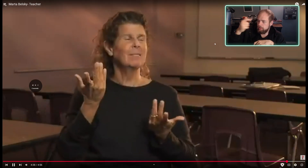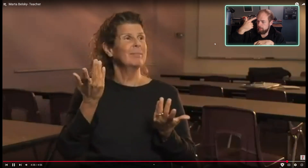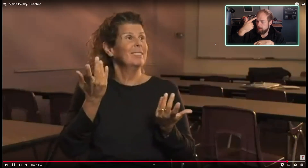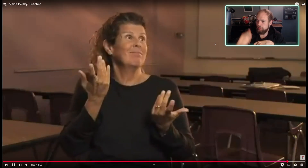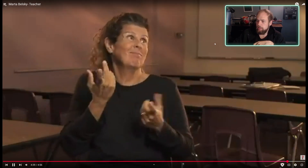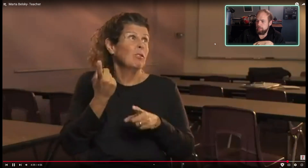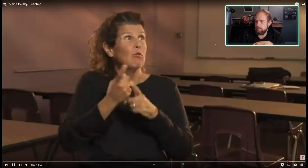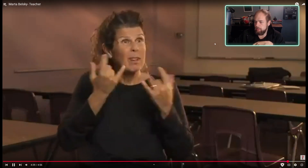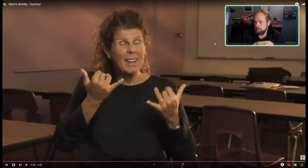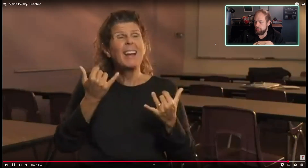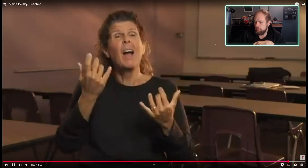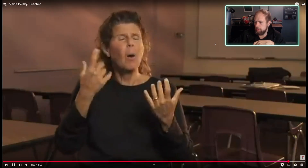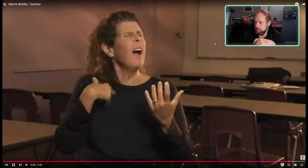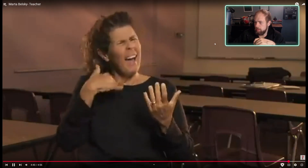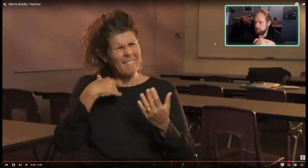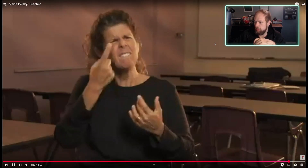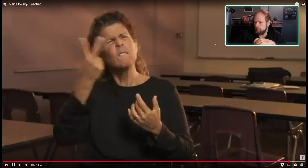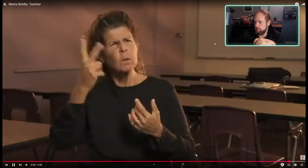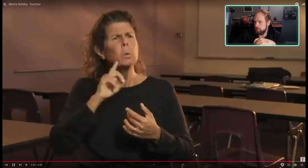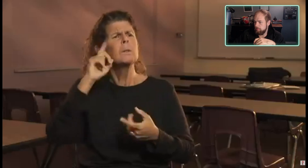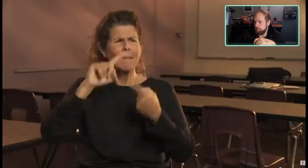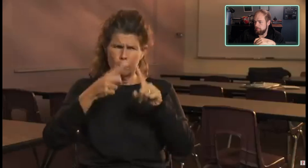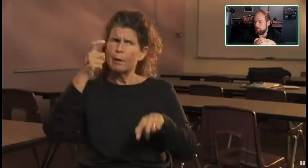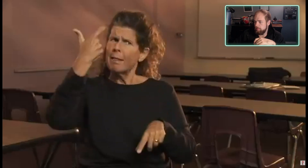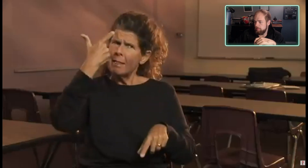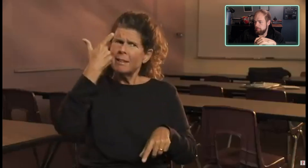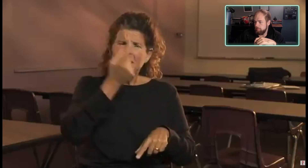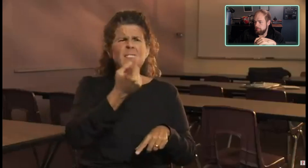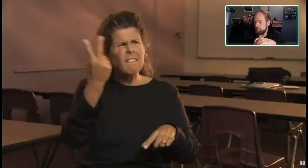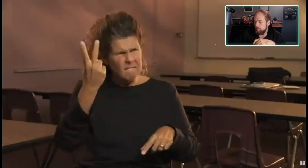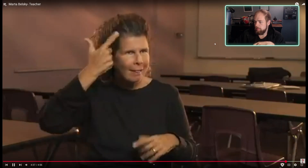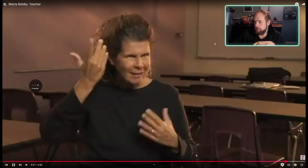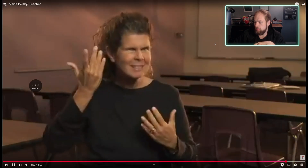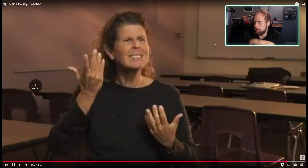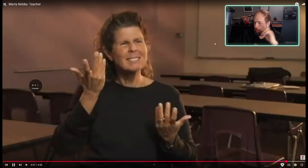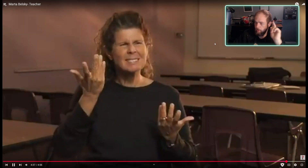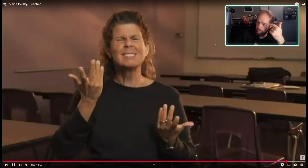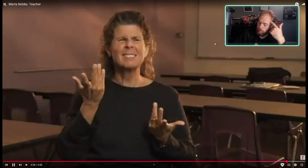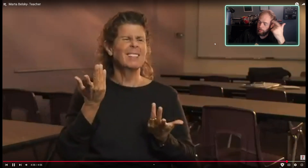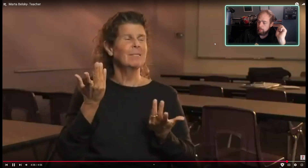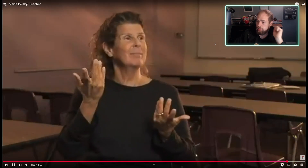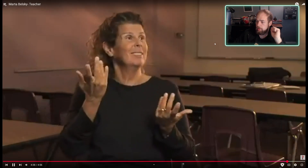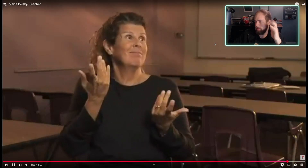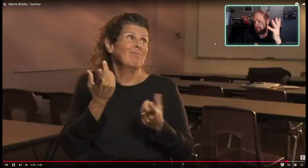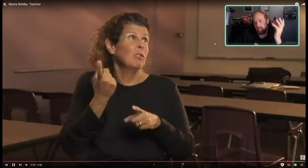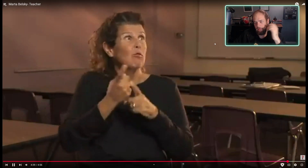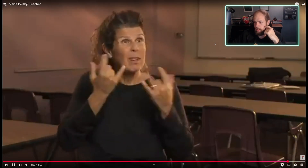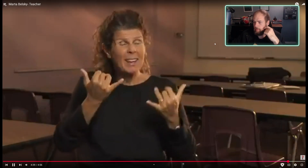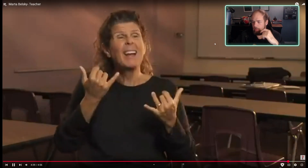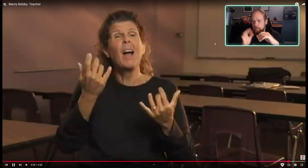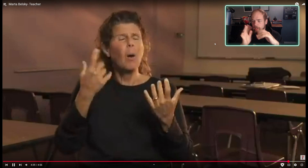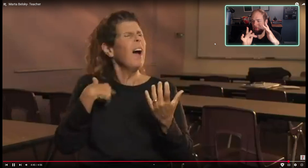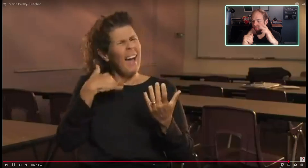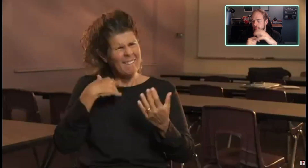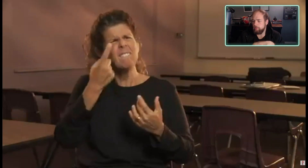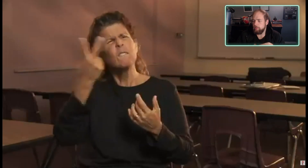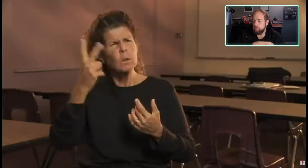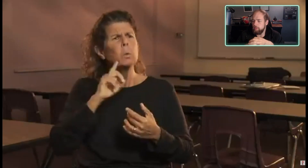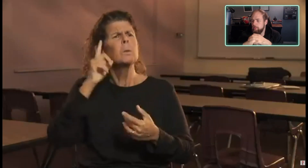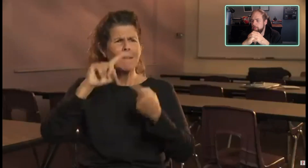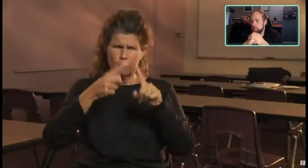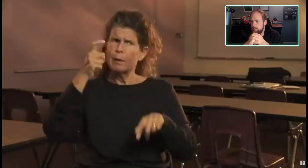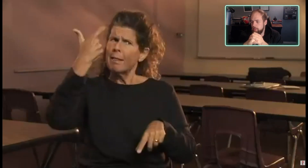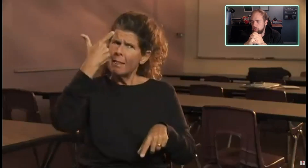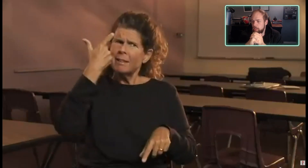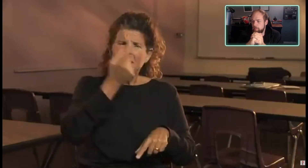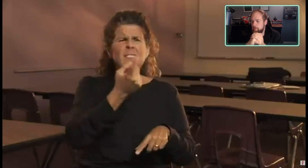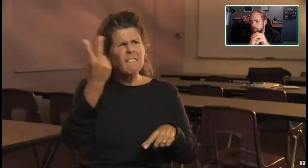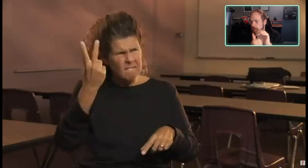this I don't know this sign so I have to skip it have a few